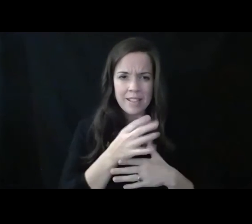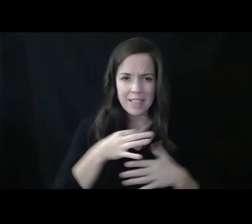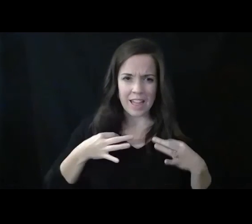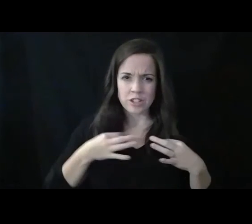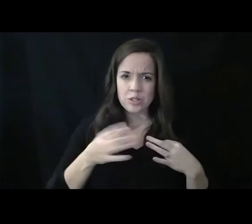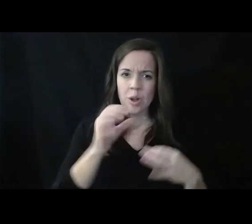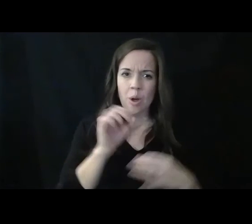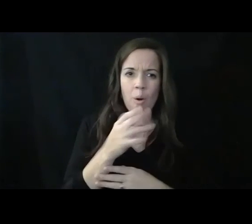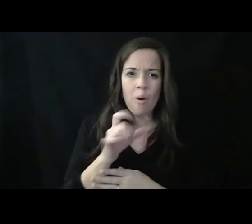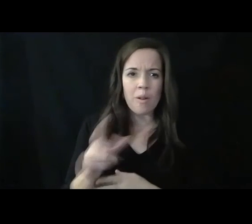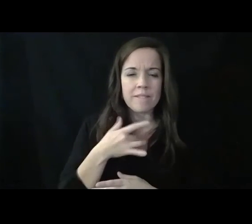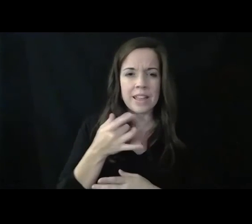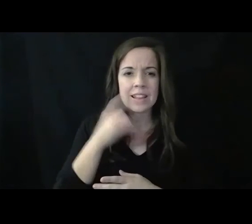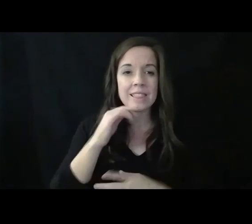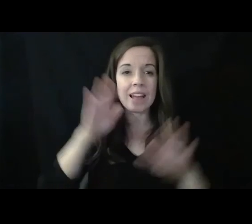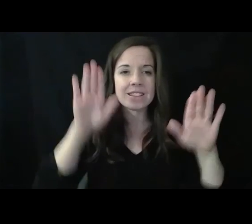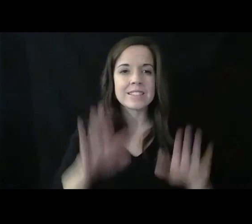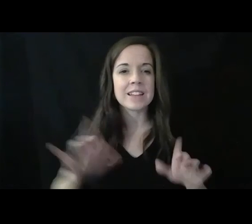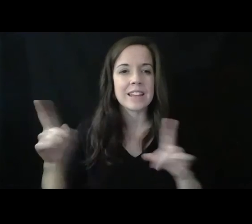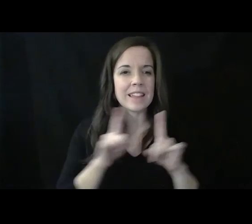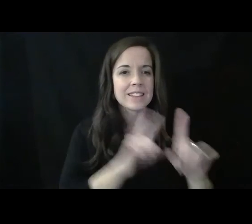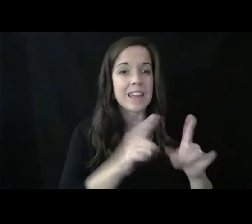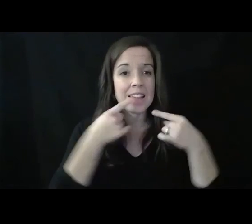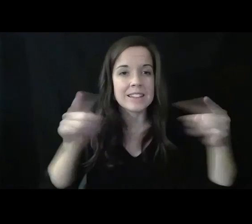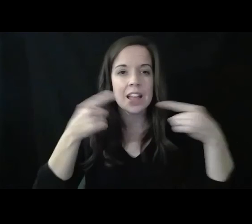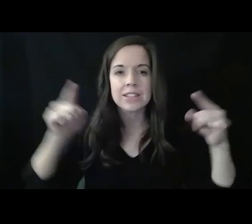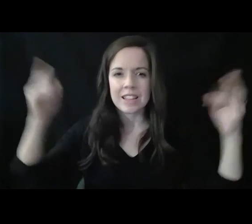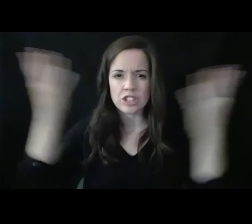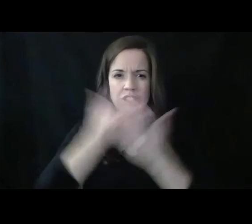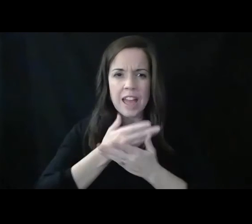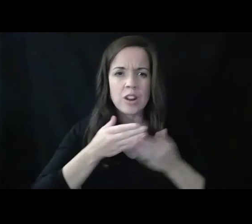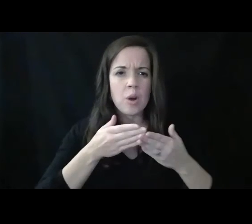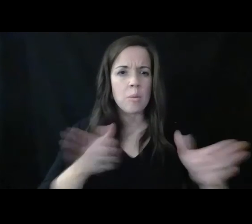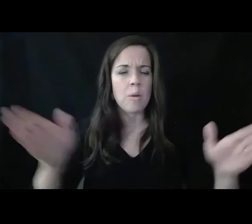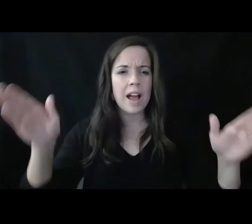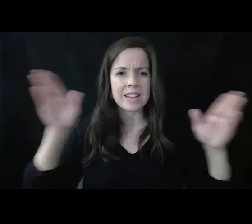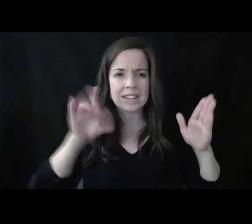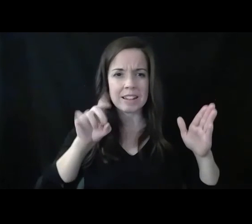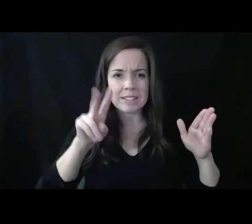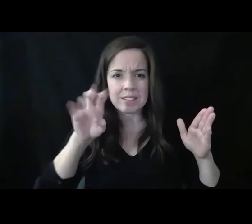day the attending announcing shadow widening the dove’s steely beak a bit